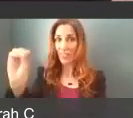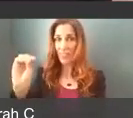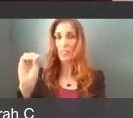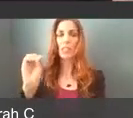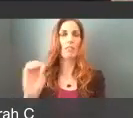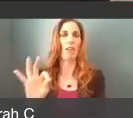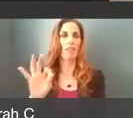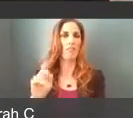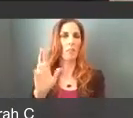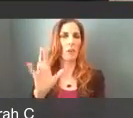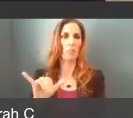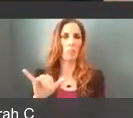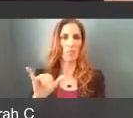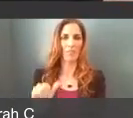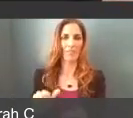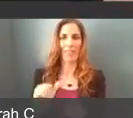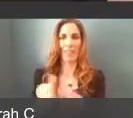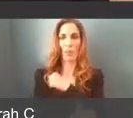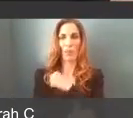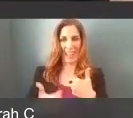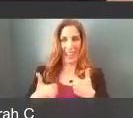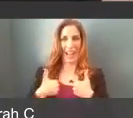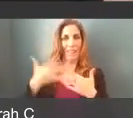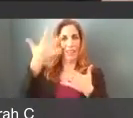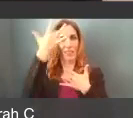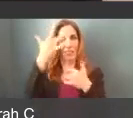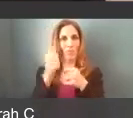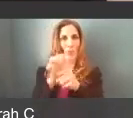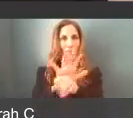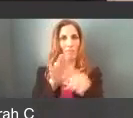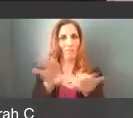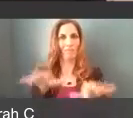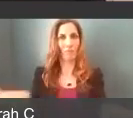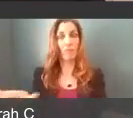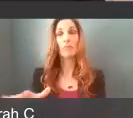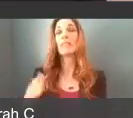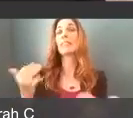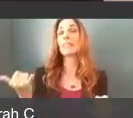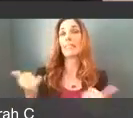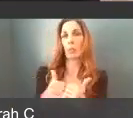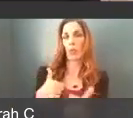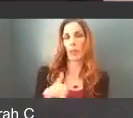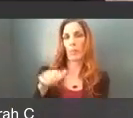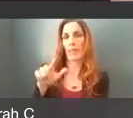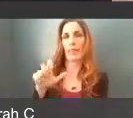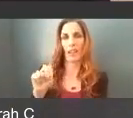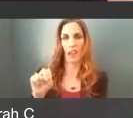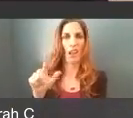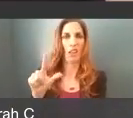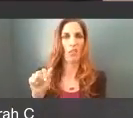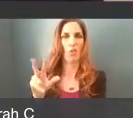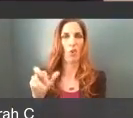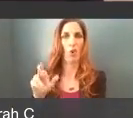pandemic and today I am joined by my colleague, Commissioner Ken Lawrence. I have a bunch of very